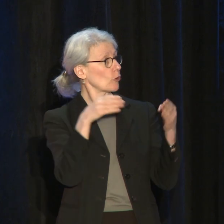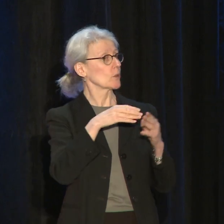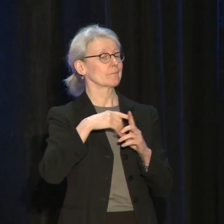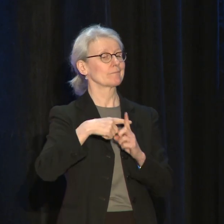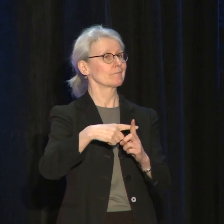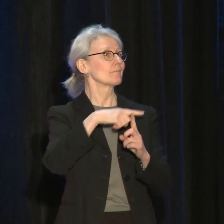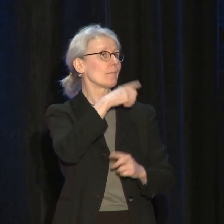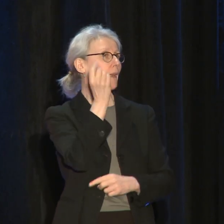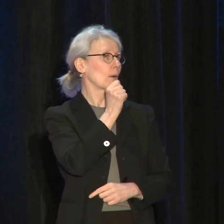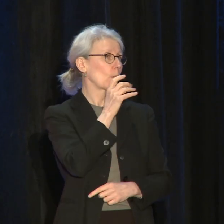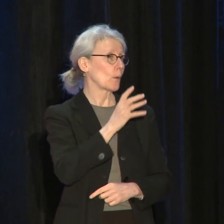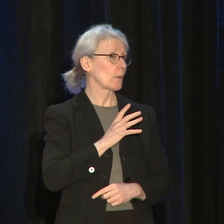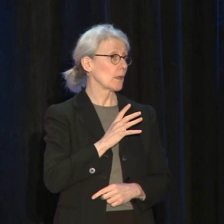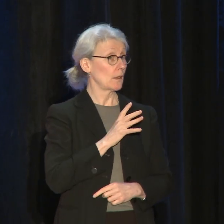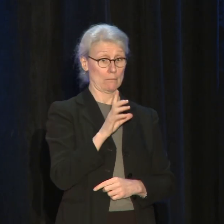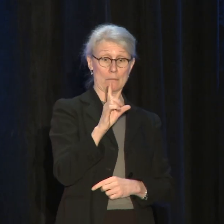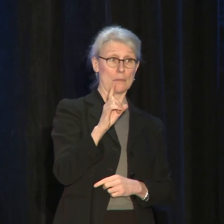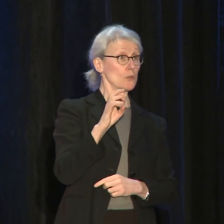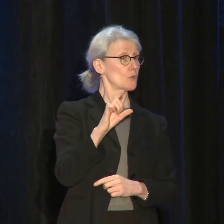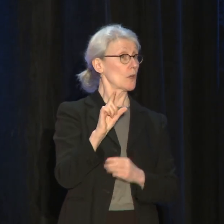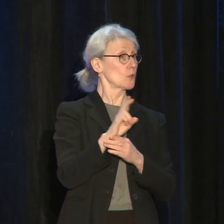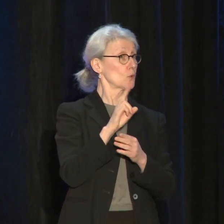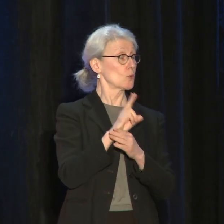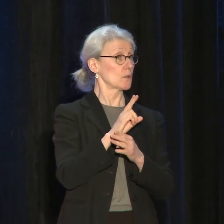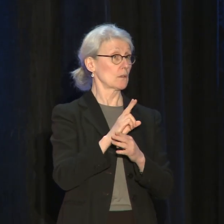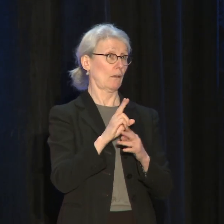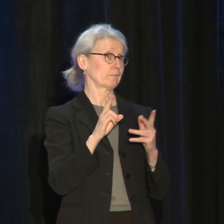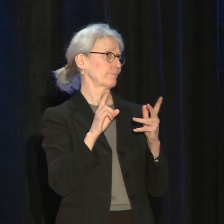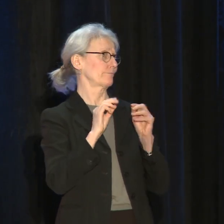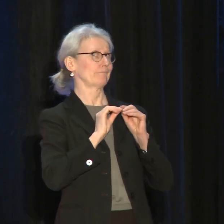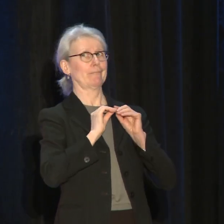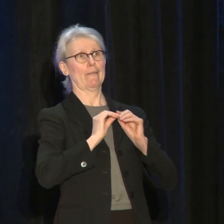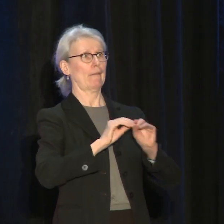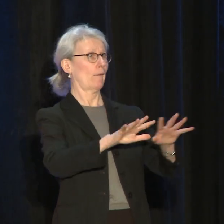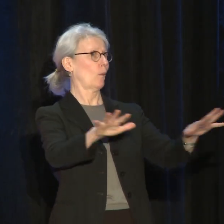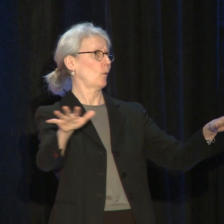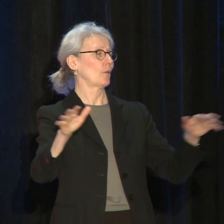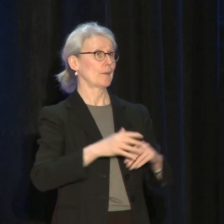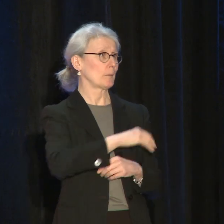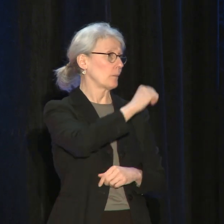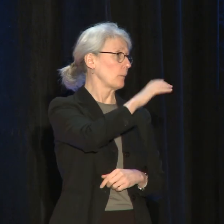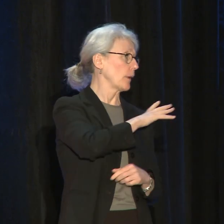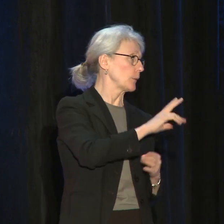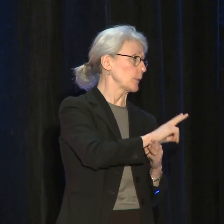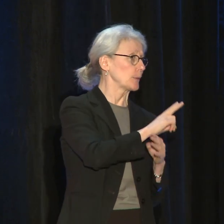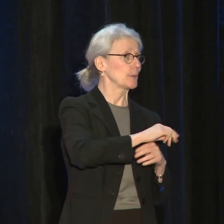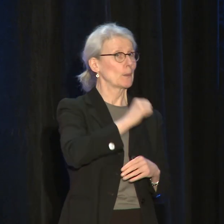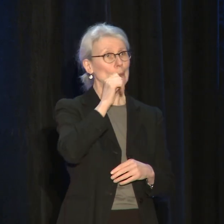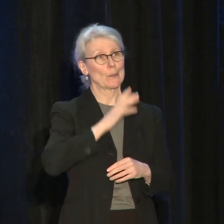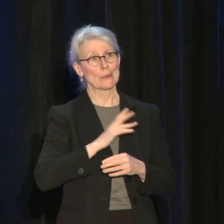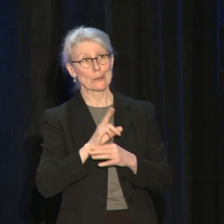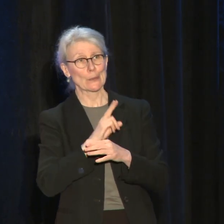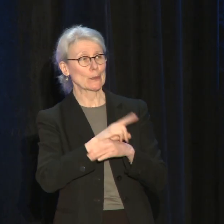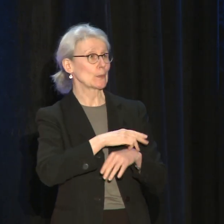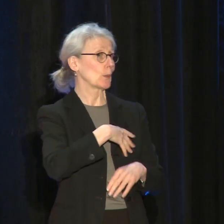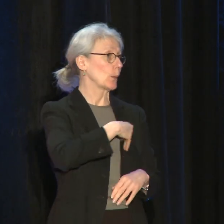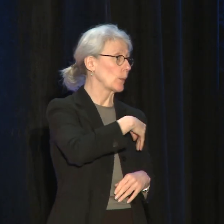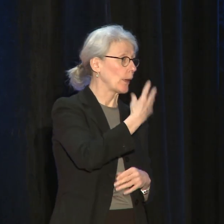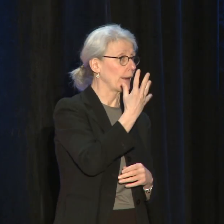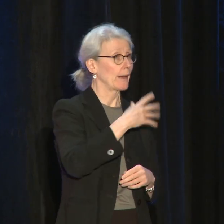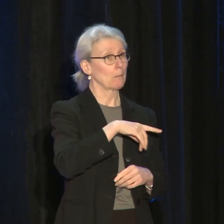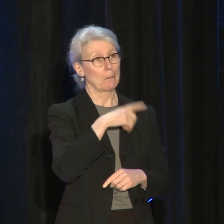even though drug use spreads across genders, it spreads across classes, but this particular